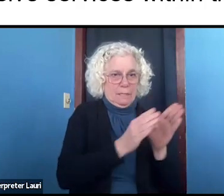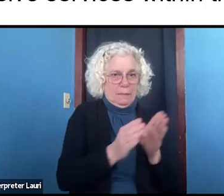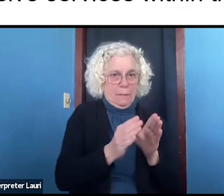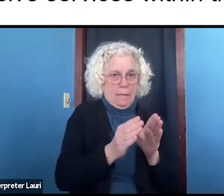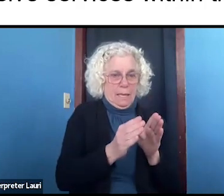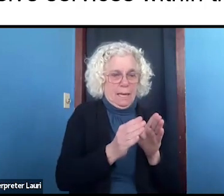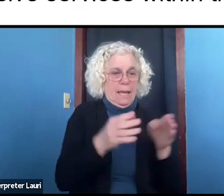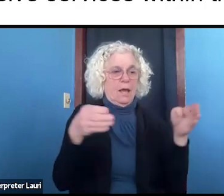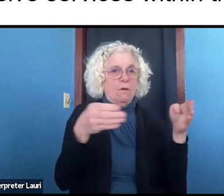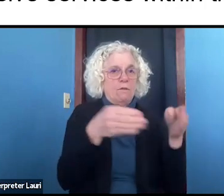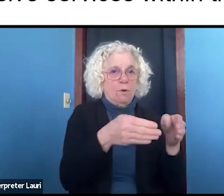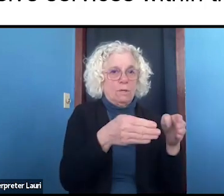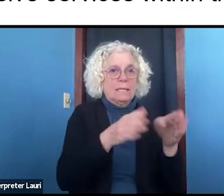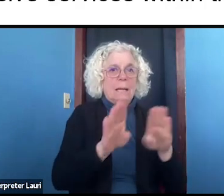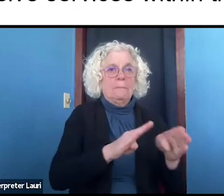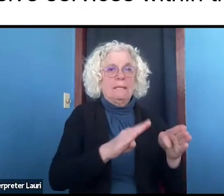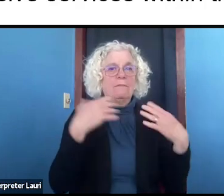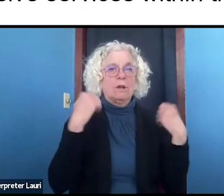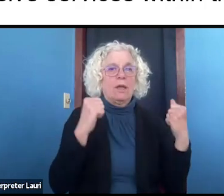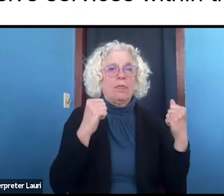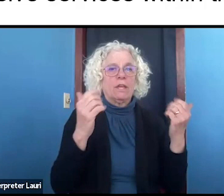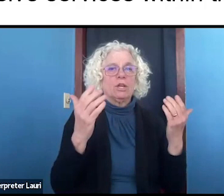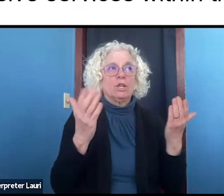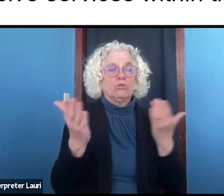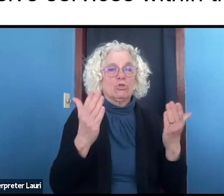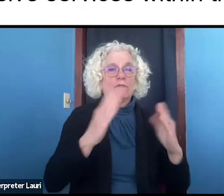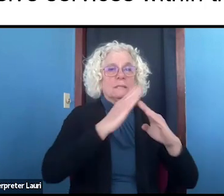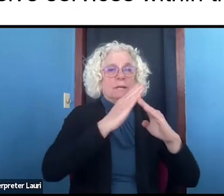at reducing behavioral health service disparities in underserved populations.